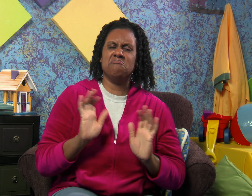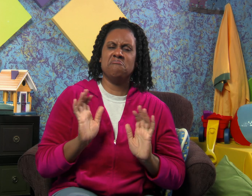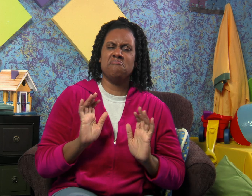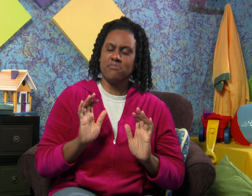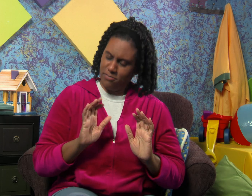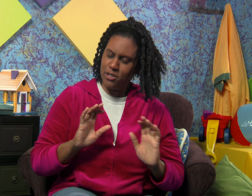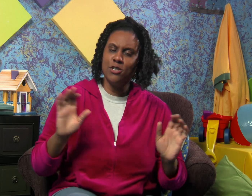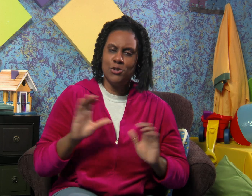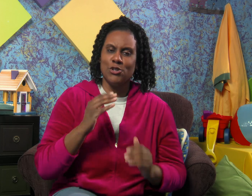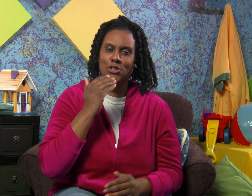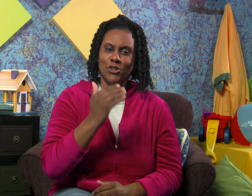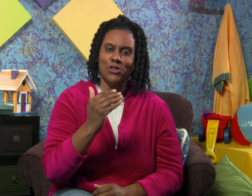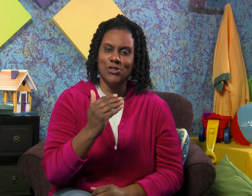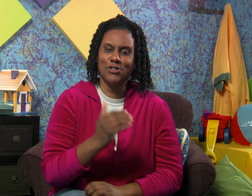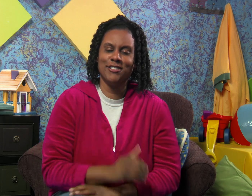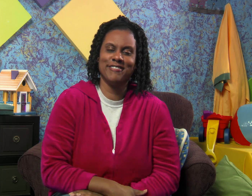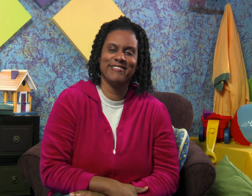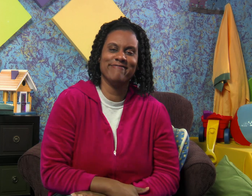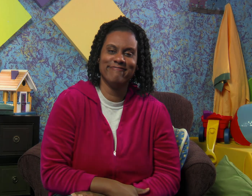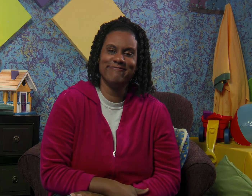NO, JUST DO GOOD.